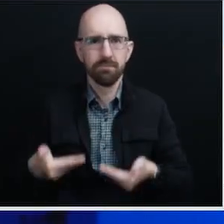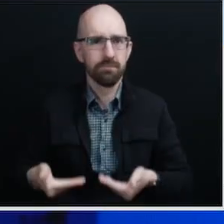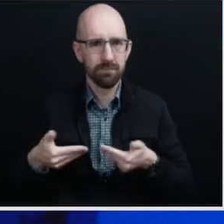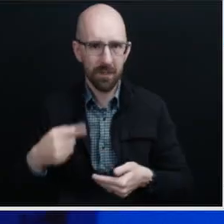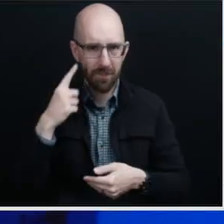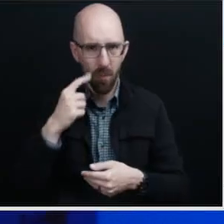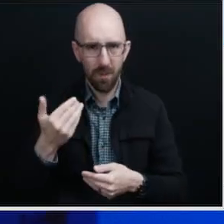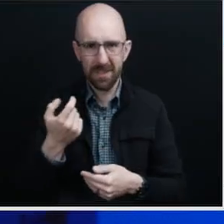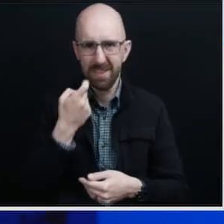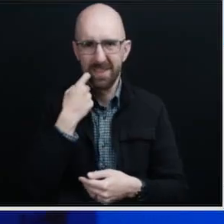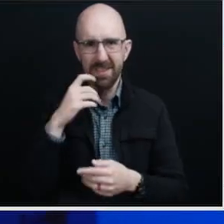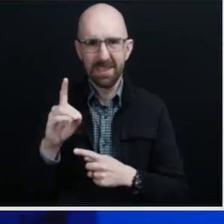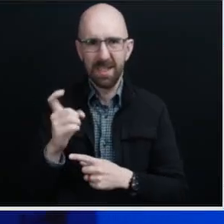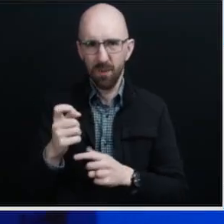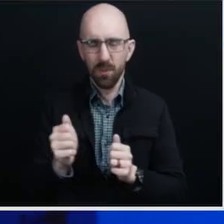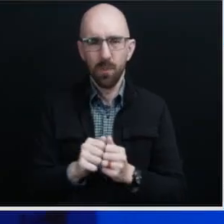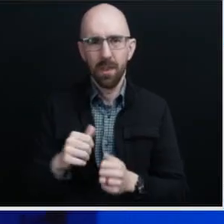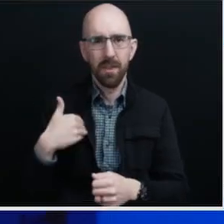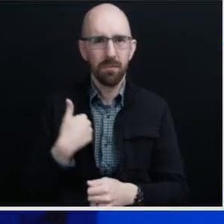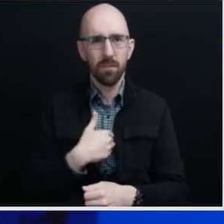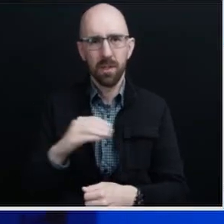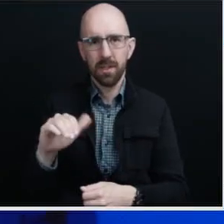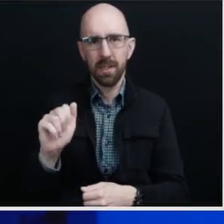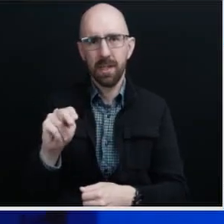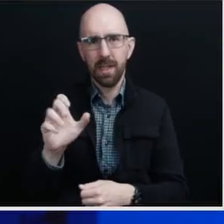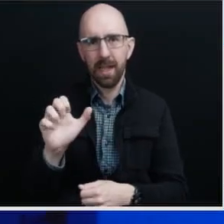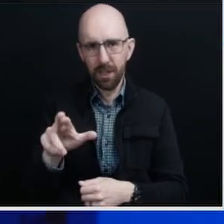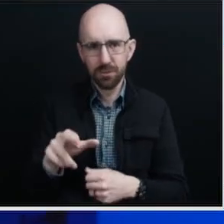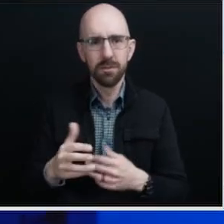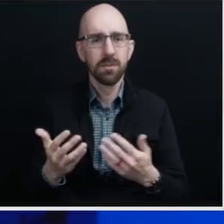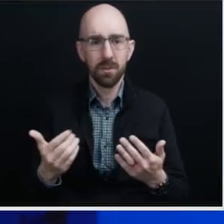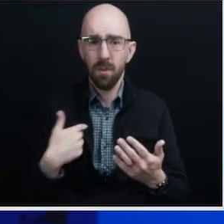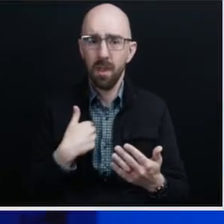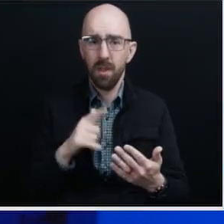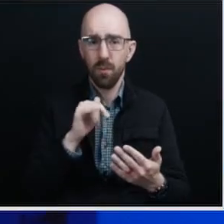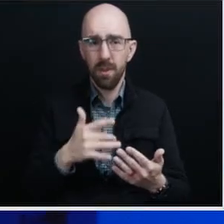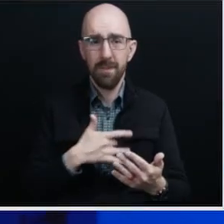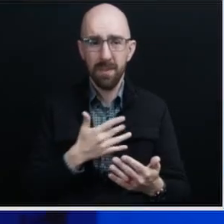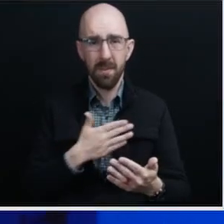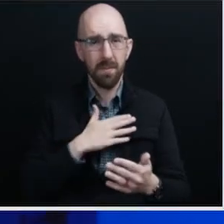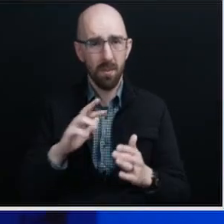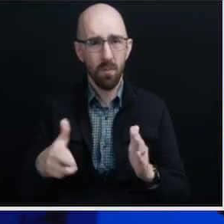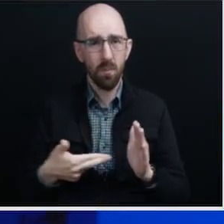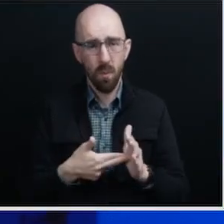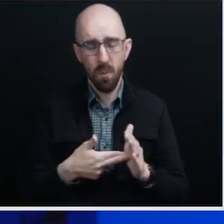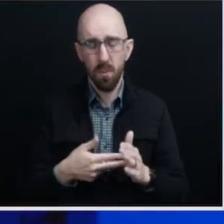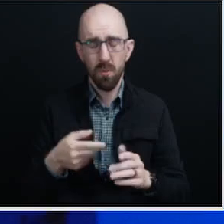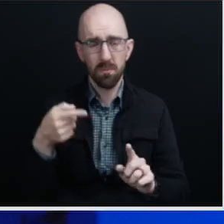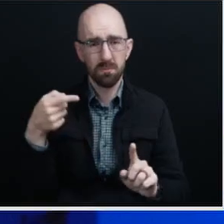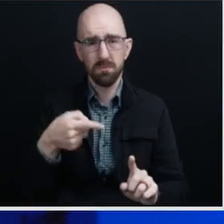you know, with breast cancer. And so, um, I really feel my role up front is just making sure that